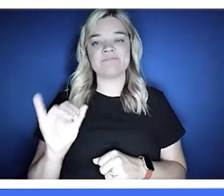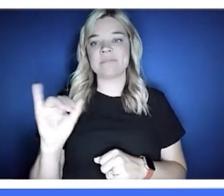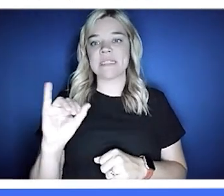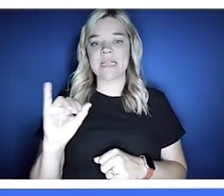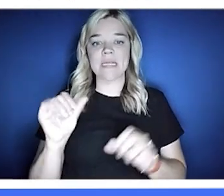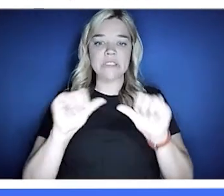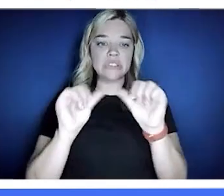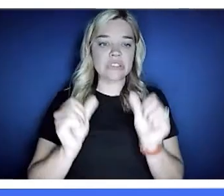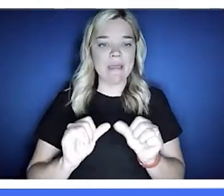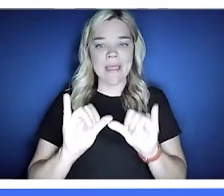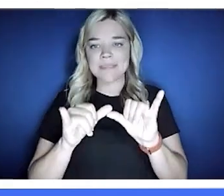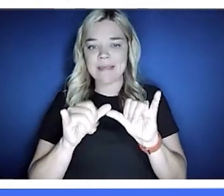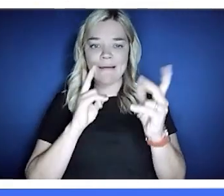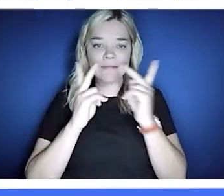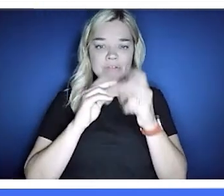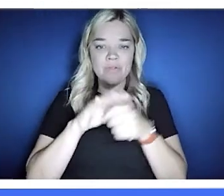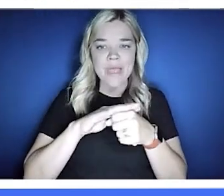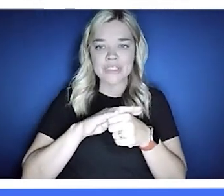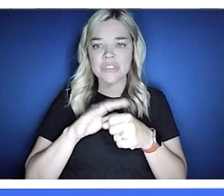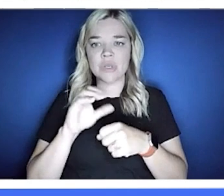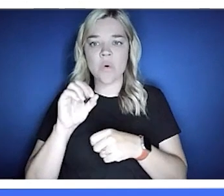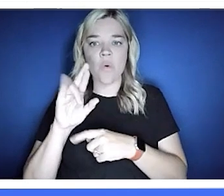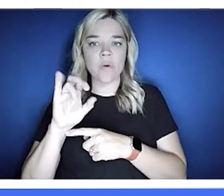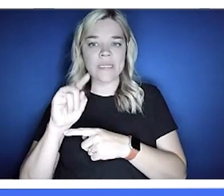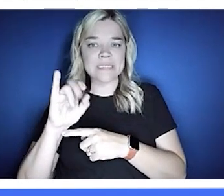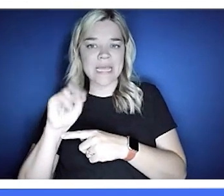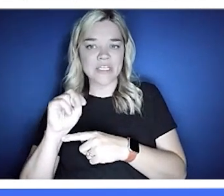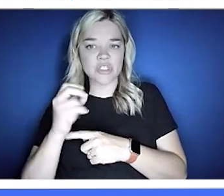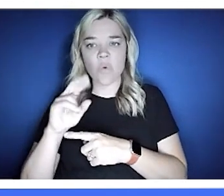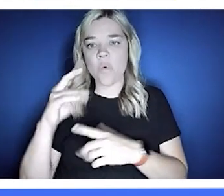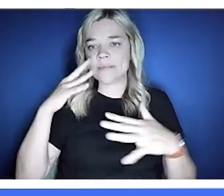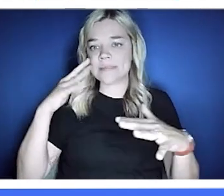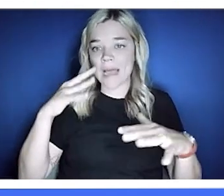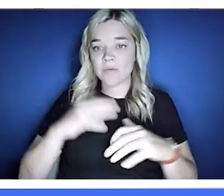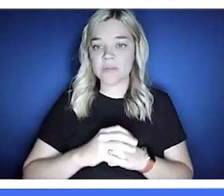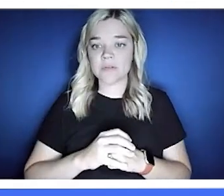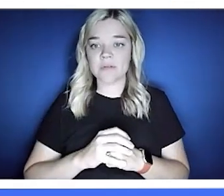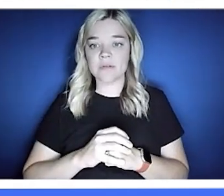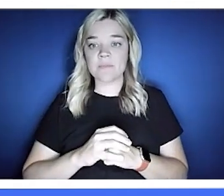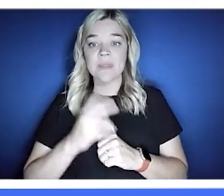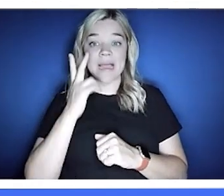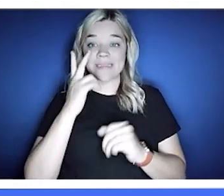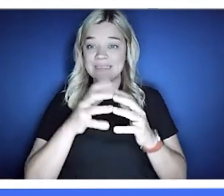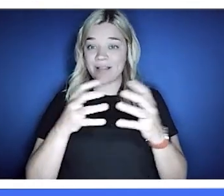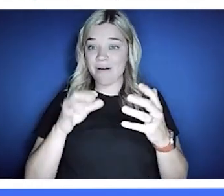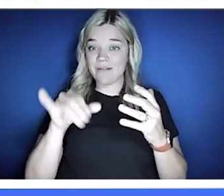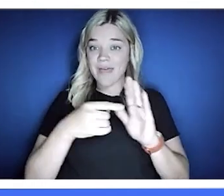size, visual location, orientation, or sound. What I see a lot of this example is like in a question,